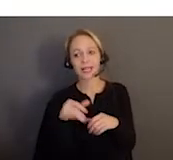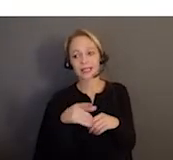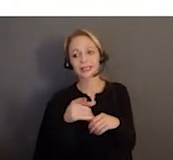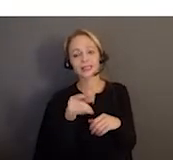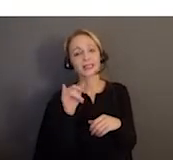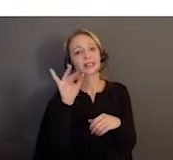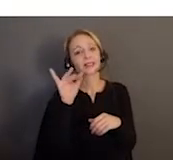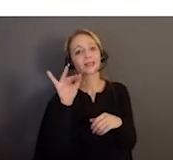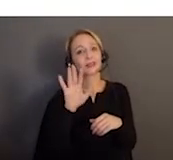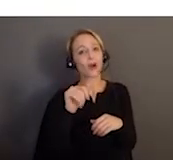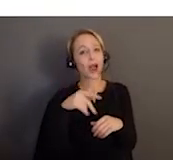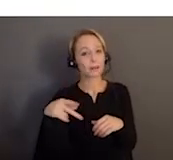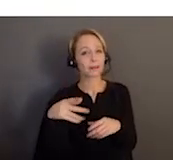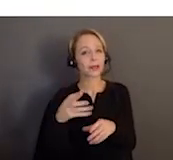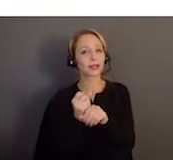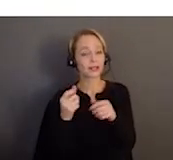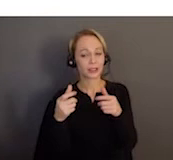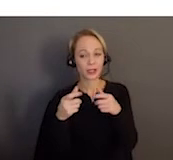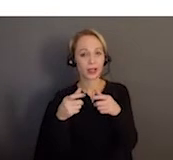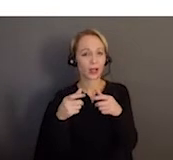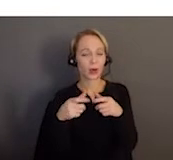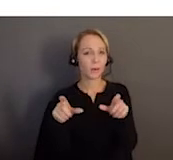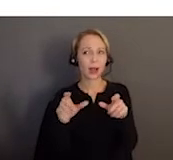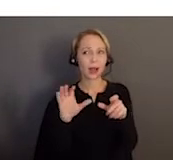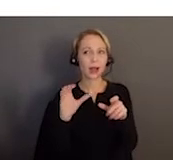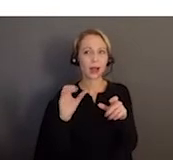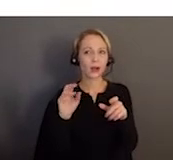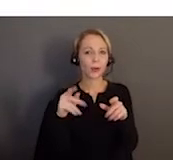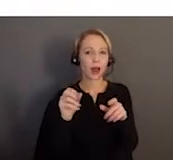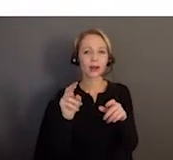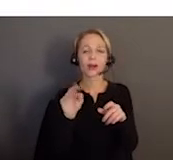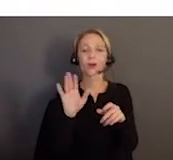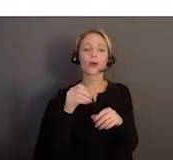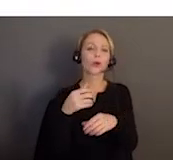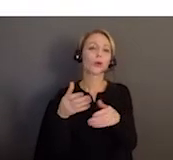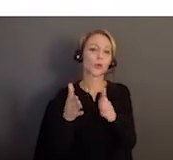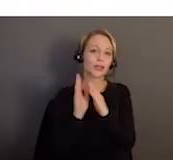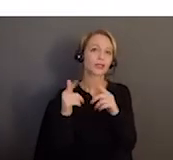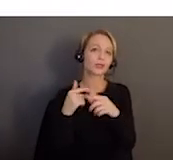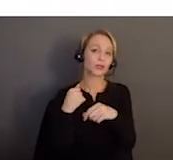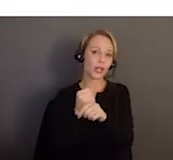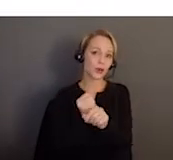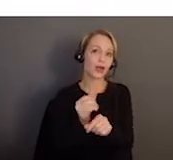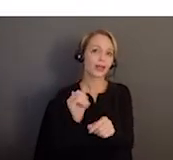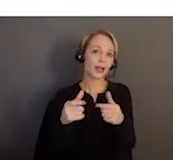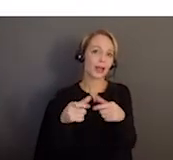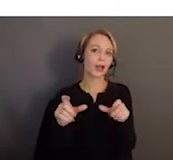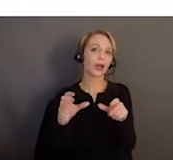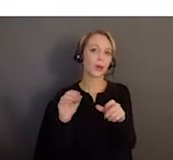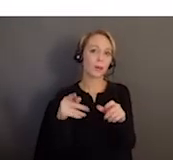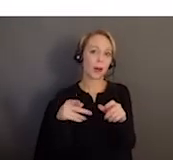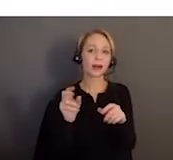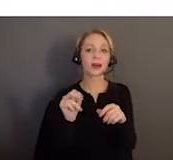IF YOUR APP RECEIVES A REQUEST TO GENERATE A COUPON, IT